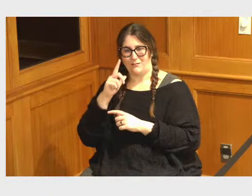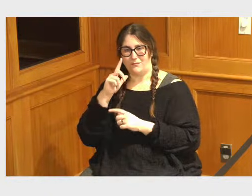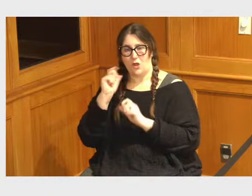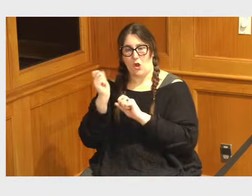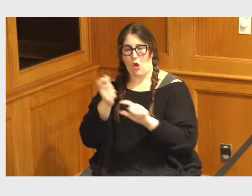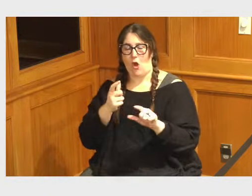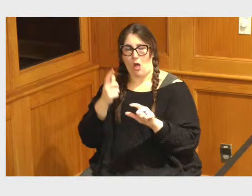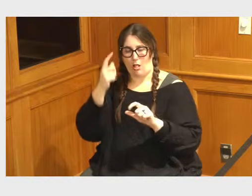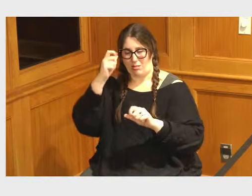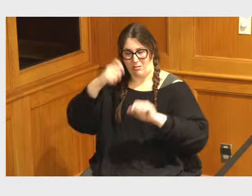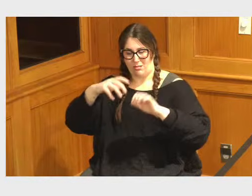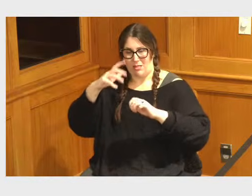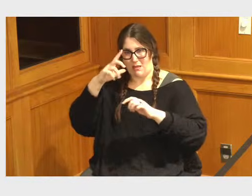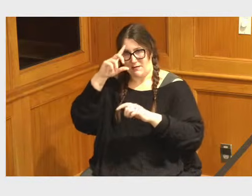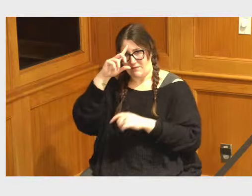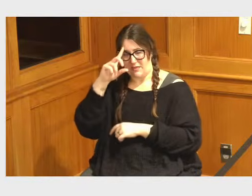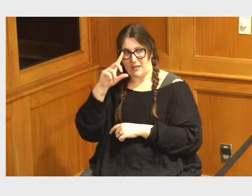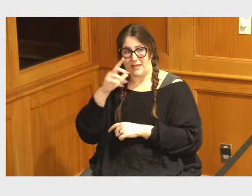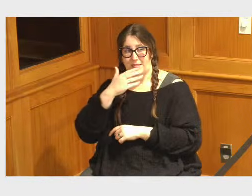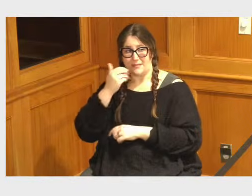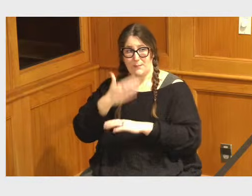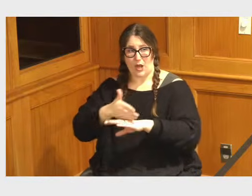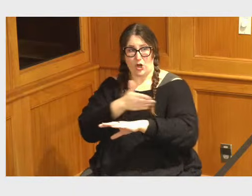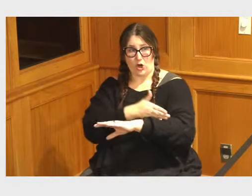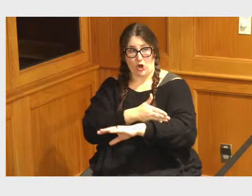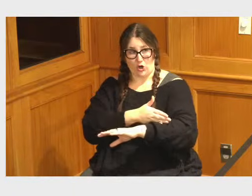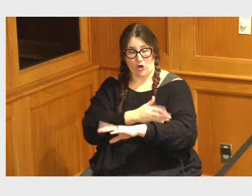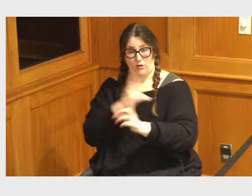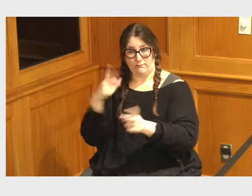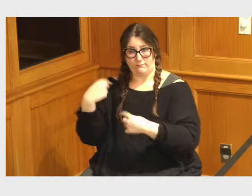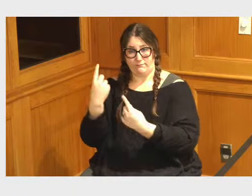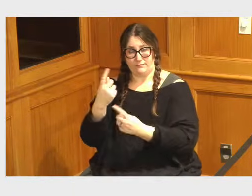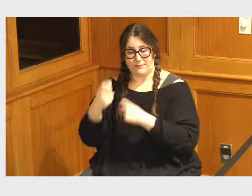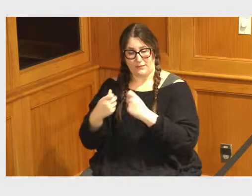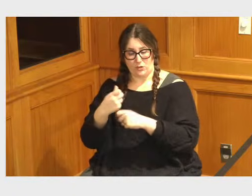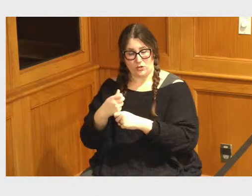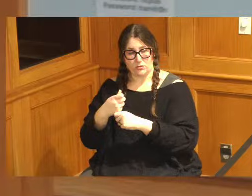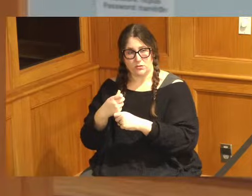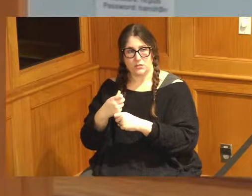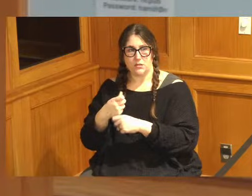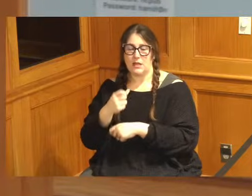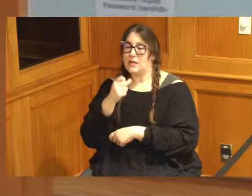lot better in these three years is and I would say this is between all it's not a finished project